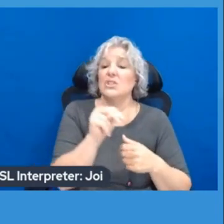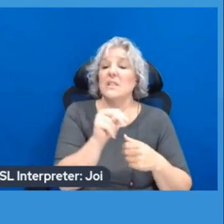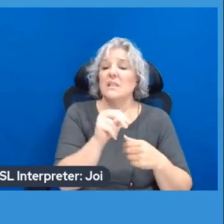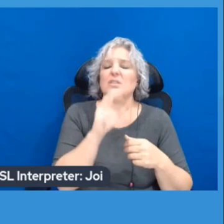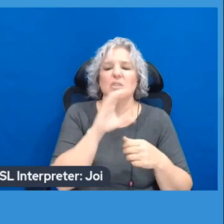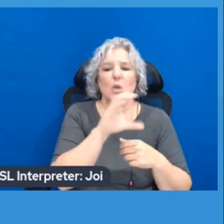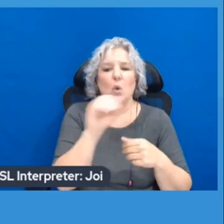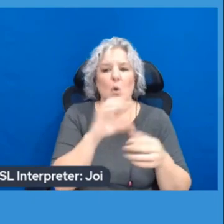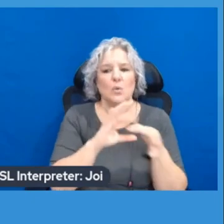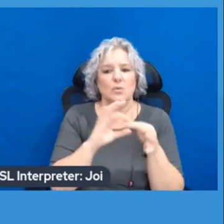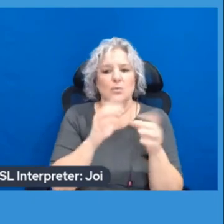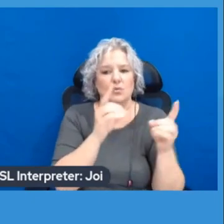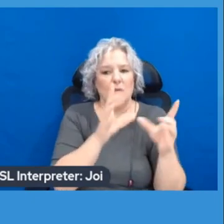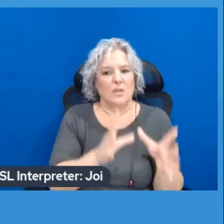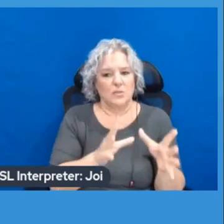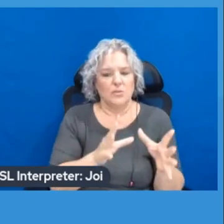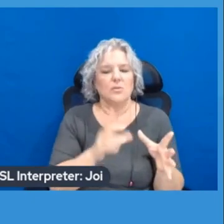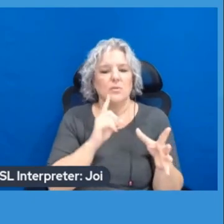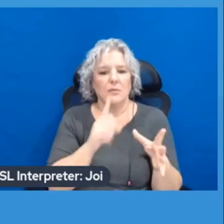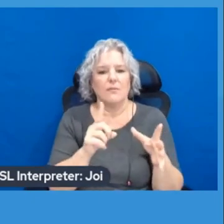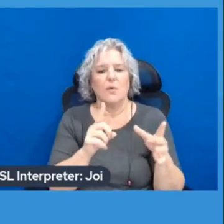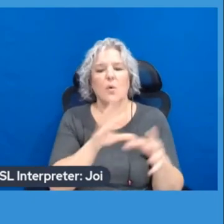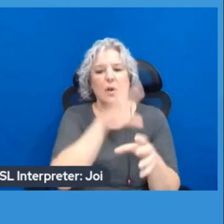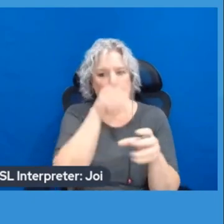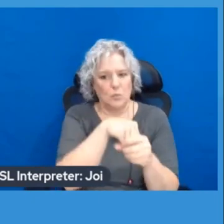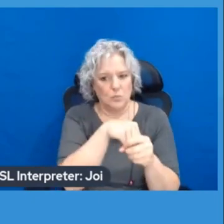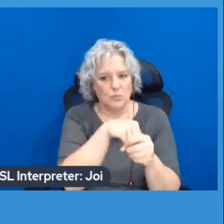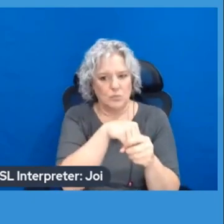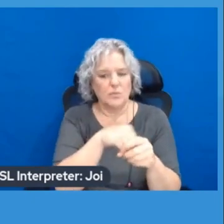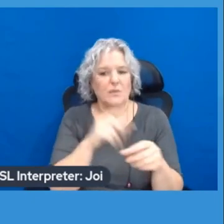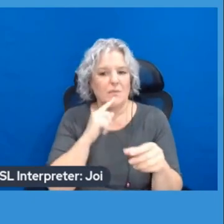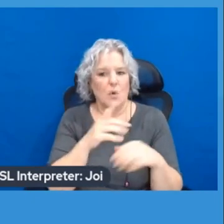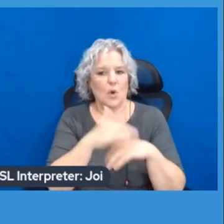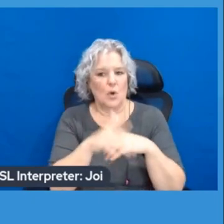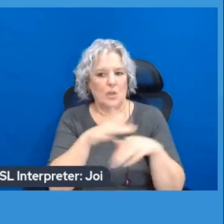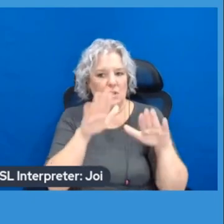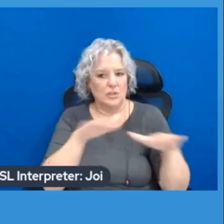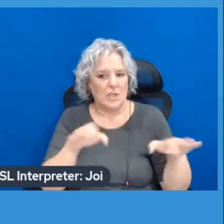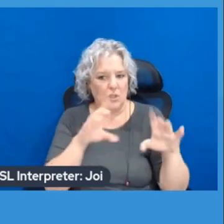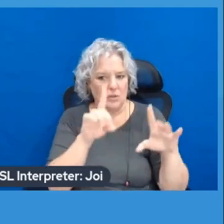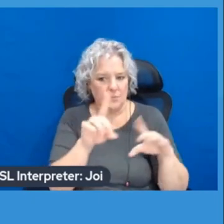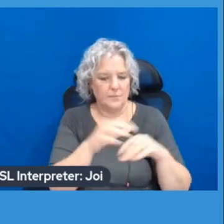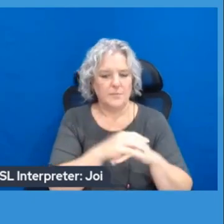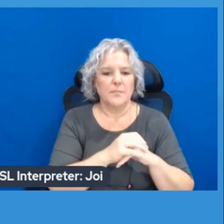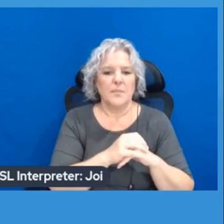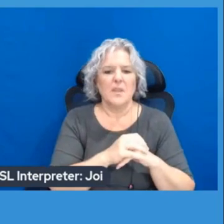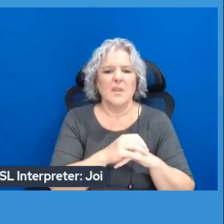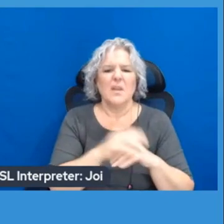for the STEM Innovation for Inclusion in Early Childhood Center, also called STEMIE.